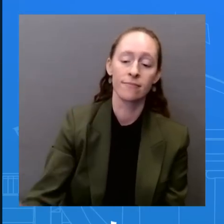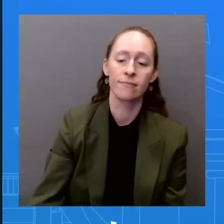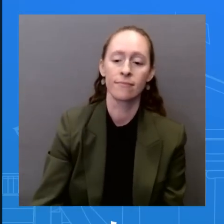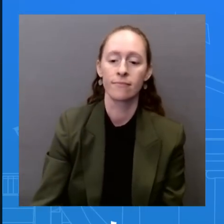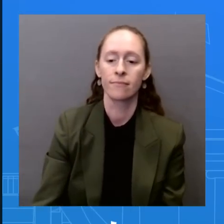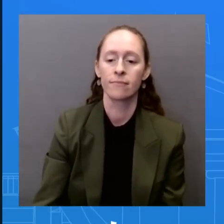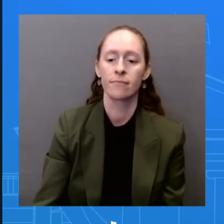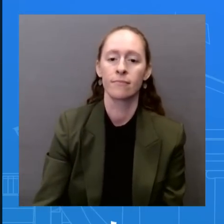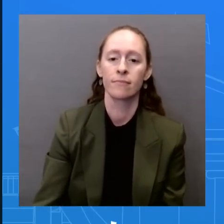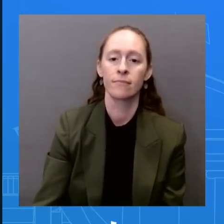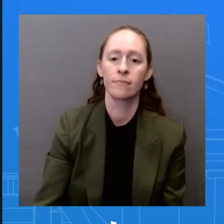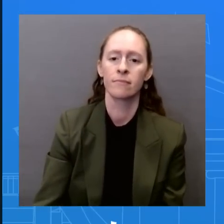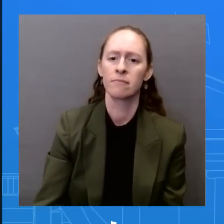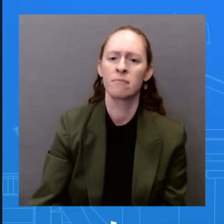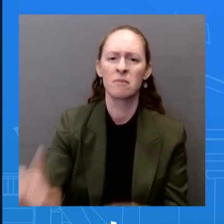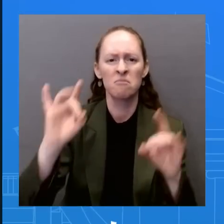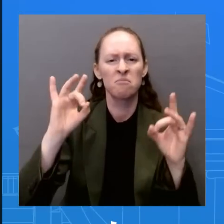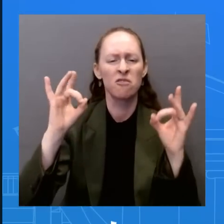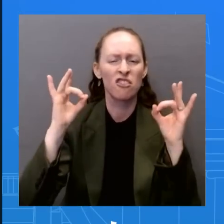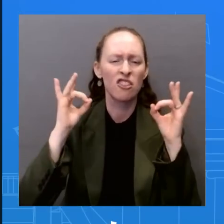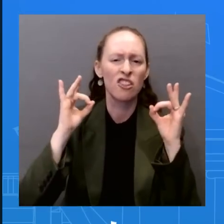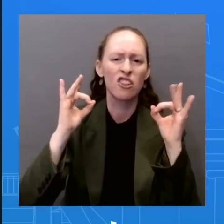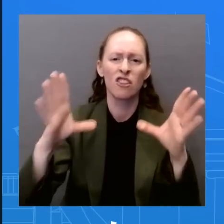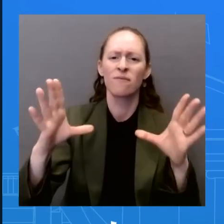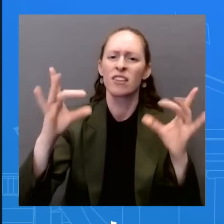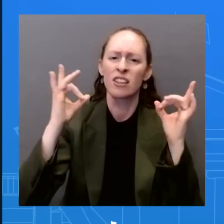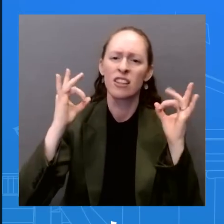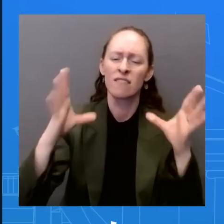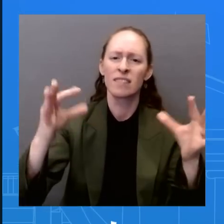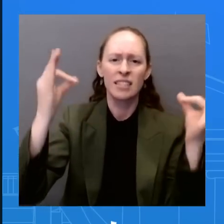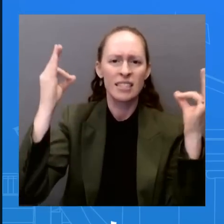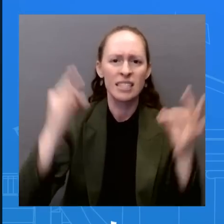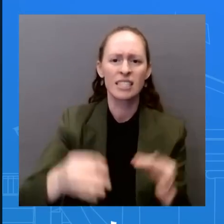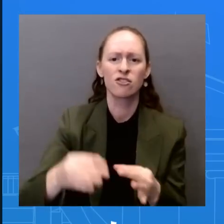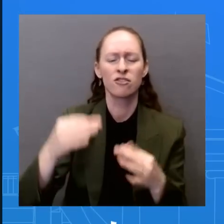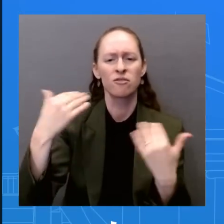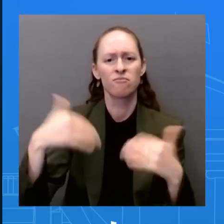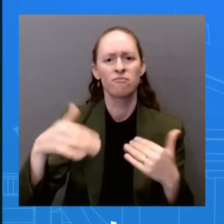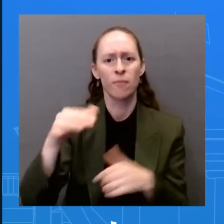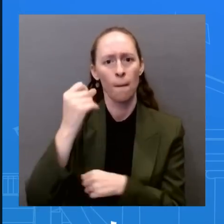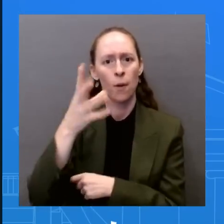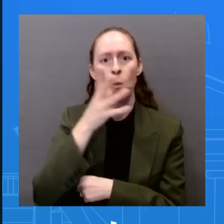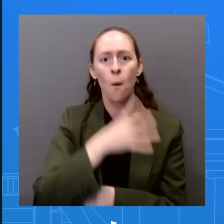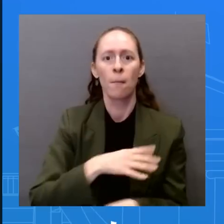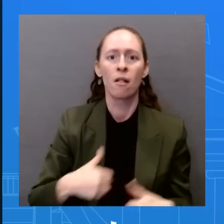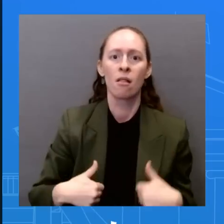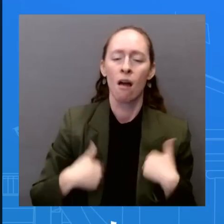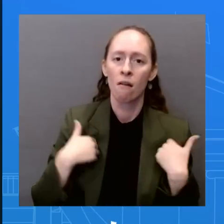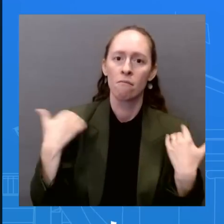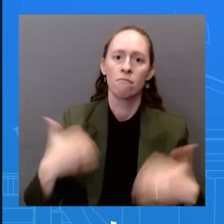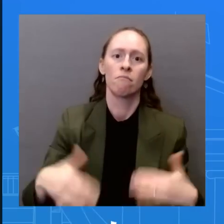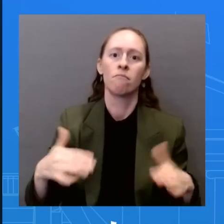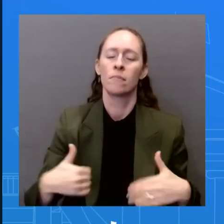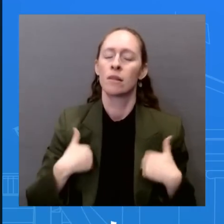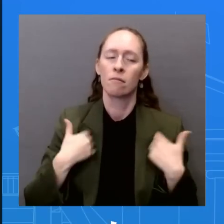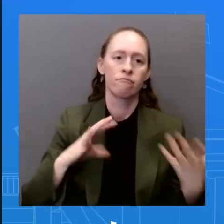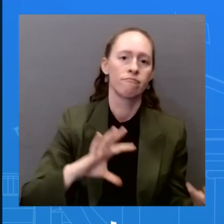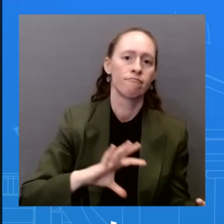devastating to people's lives. It was a right that existed -- a constitutional right that existed for almost 50 years.